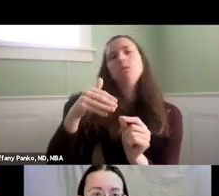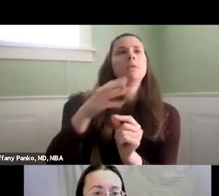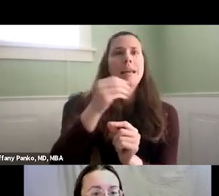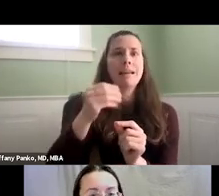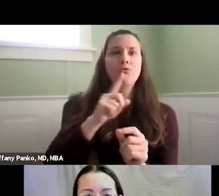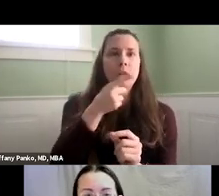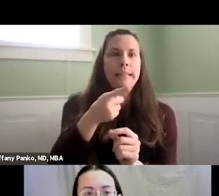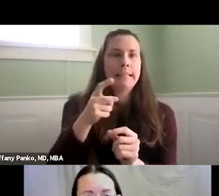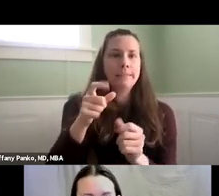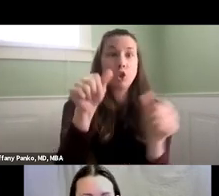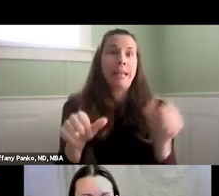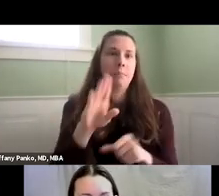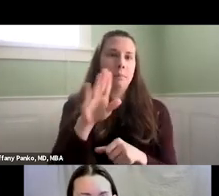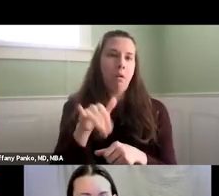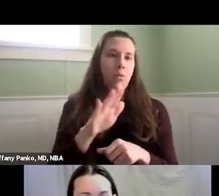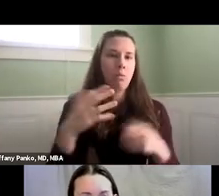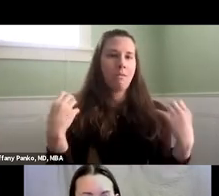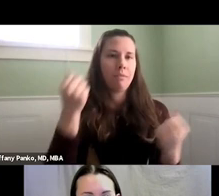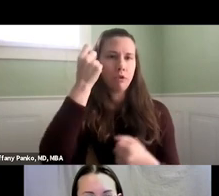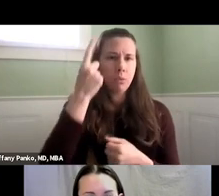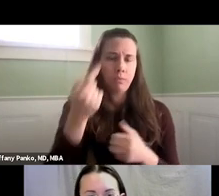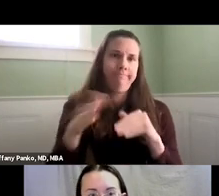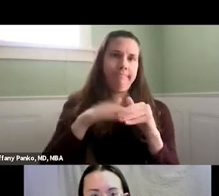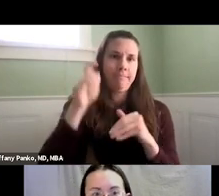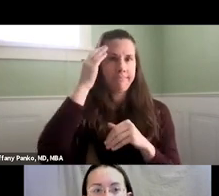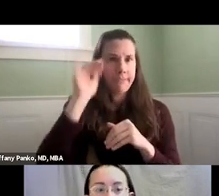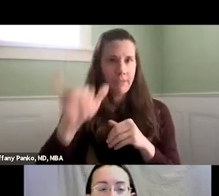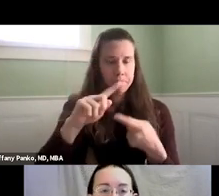experience, and it is really a small aspect of the patient's healthcare experience. So